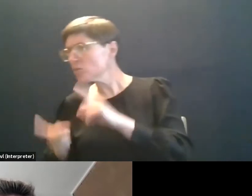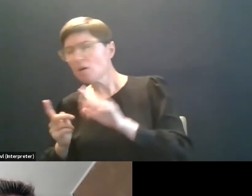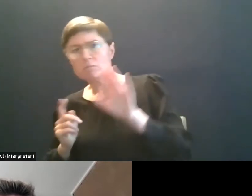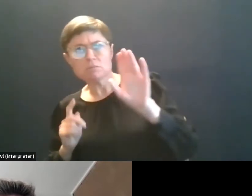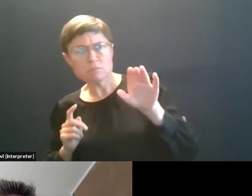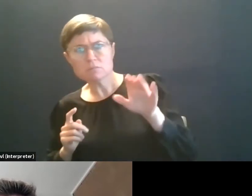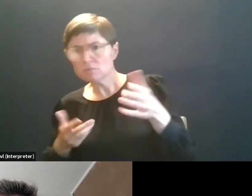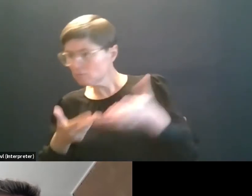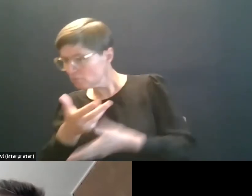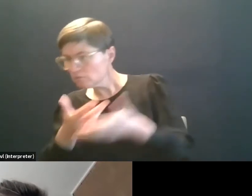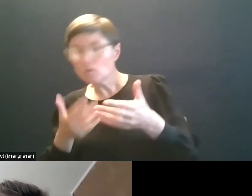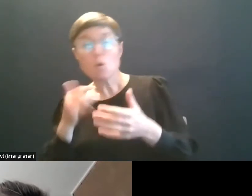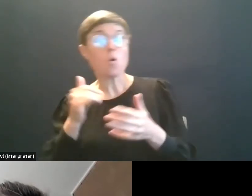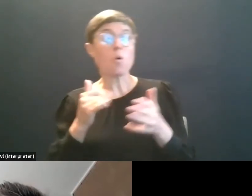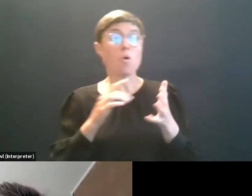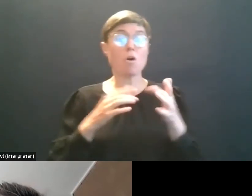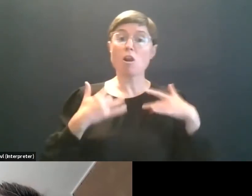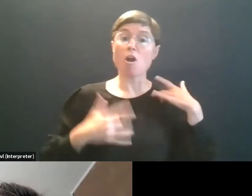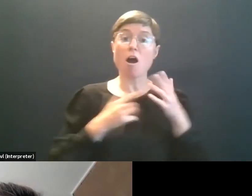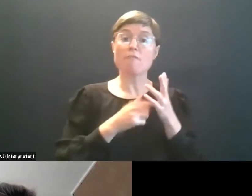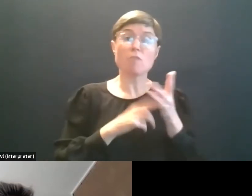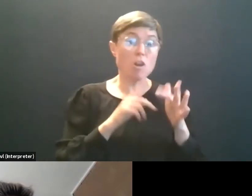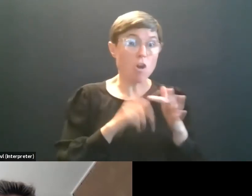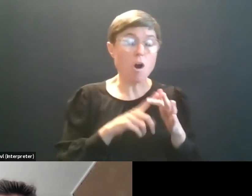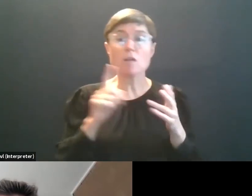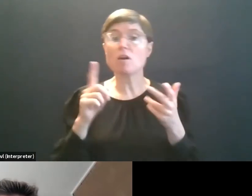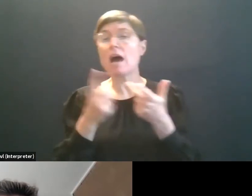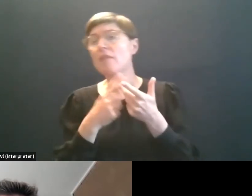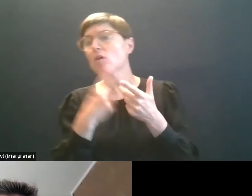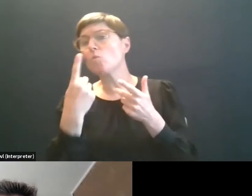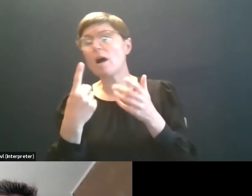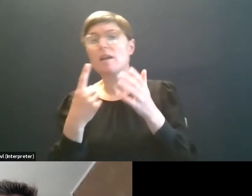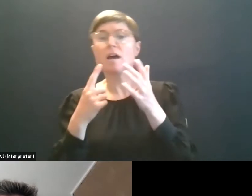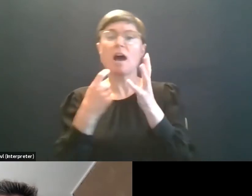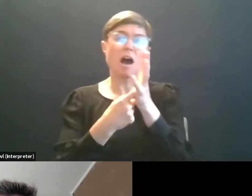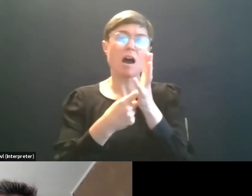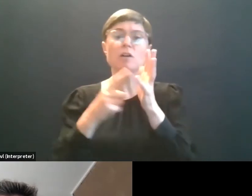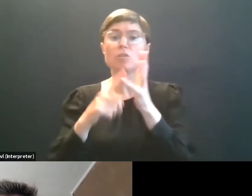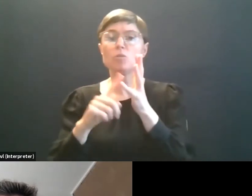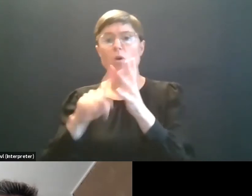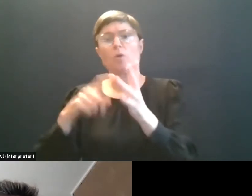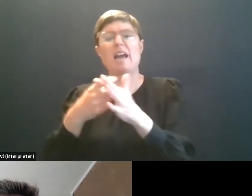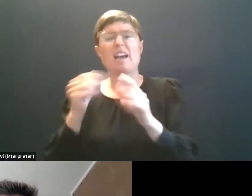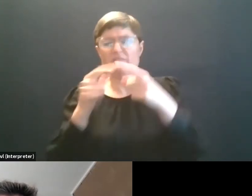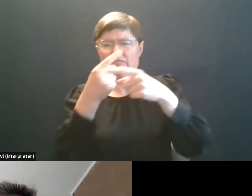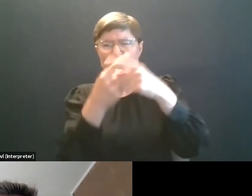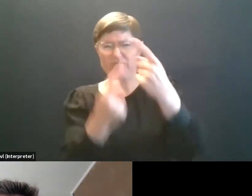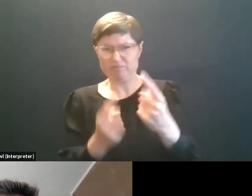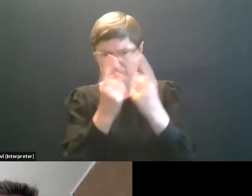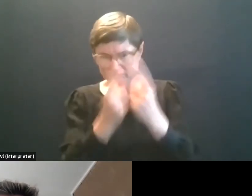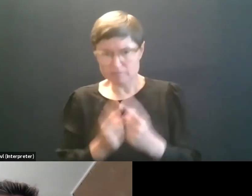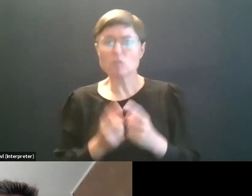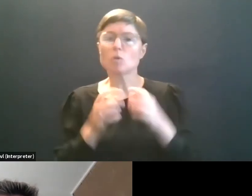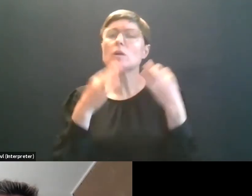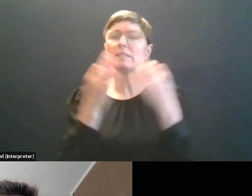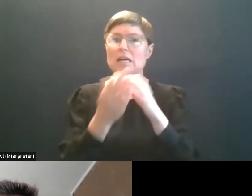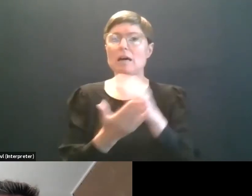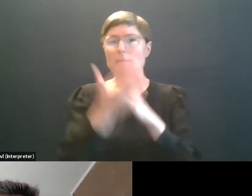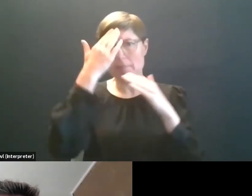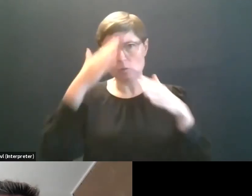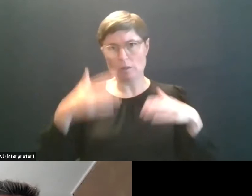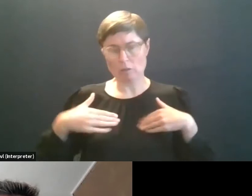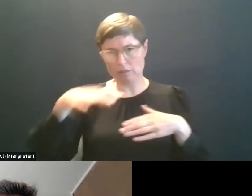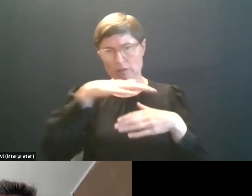Headspace, work with Lifeline, ReachOut, R U OK? and so on. We are an organisation that